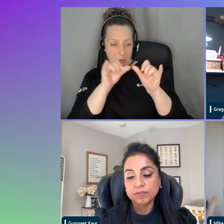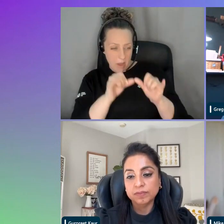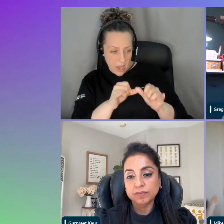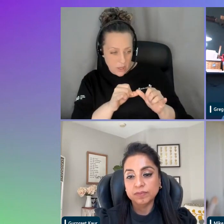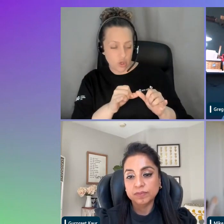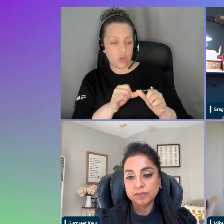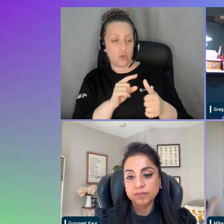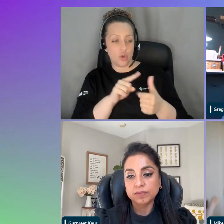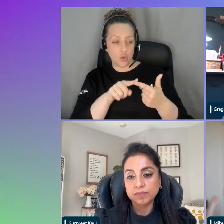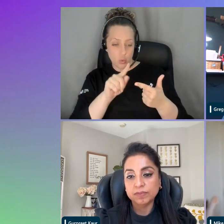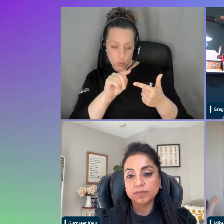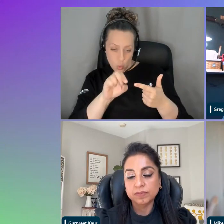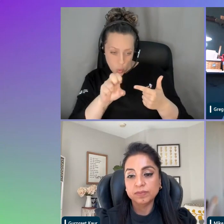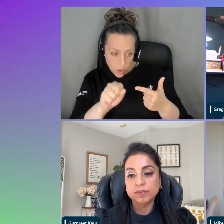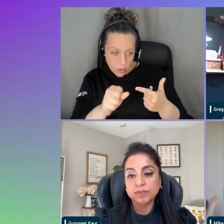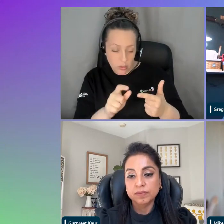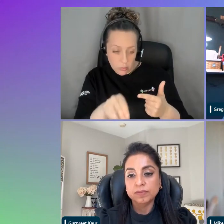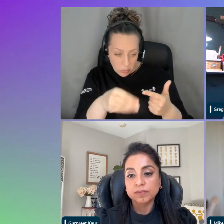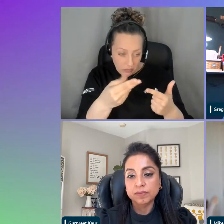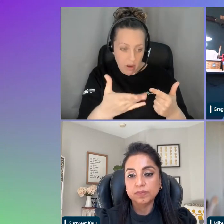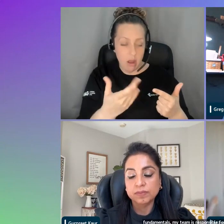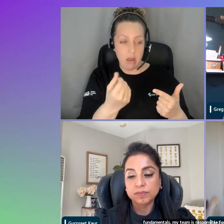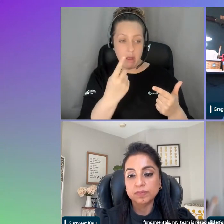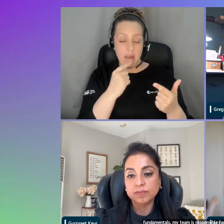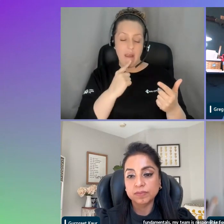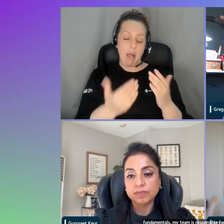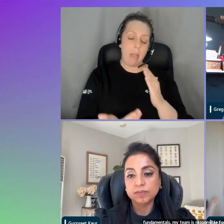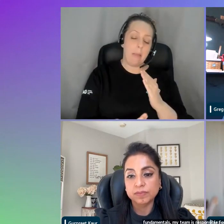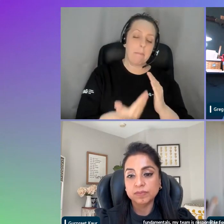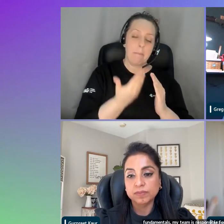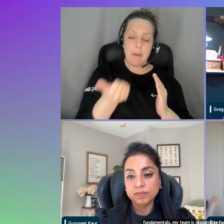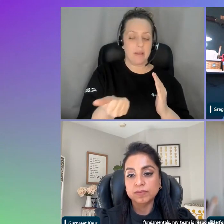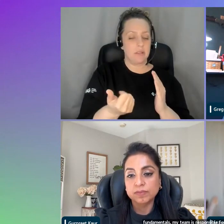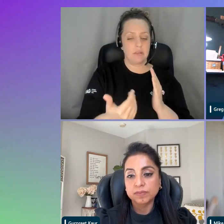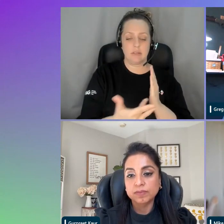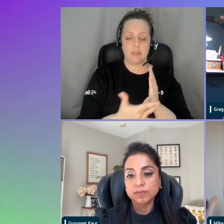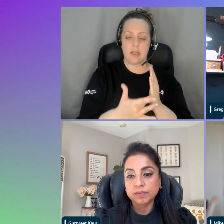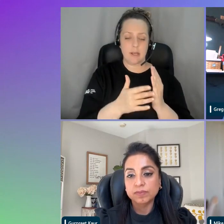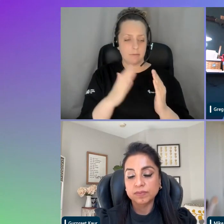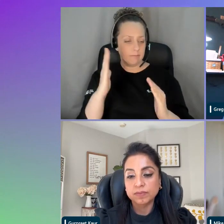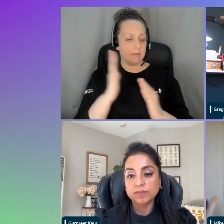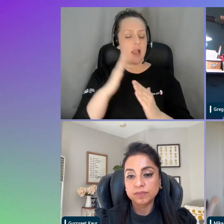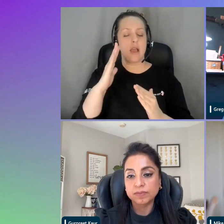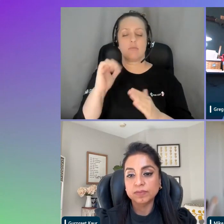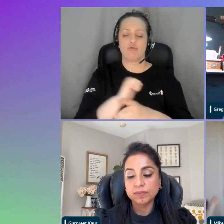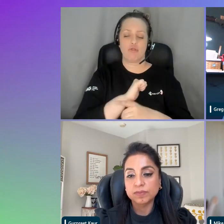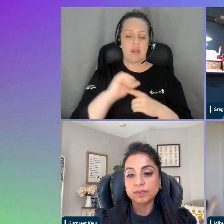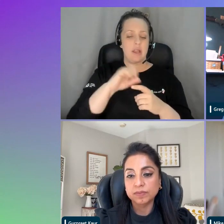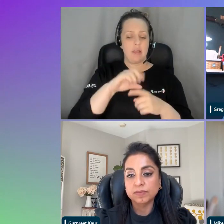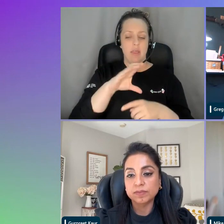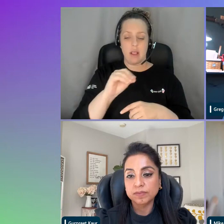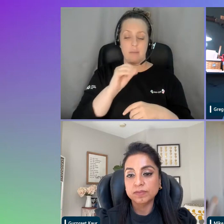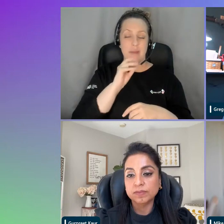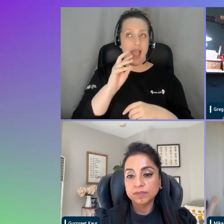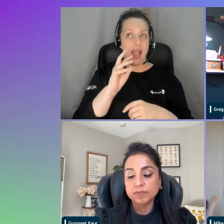bring the right tools to bear and that we have the best techniques and training, uh, in the company. And certainly we